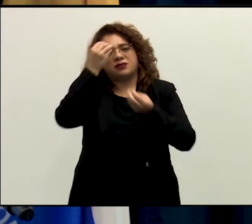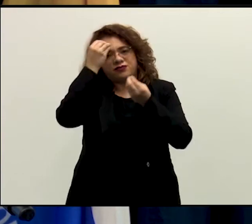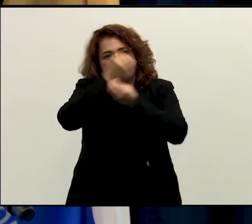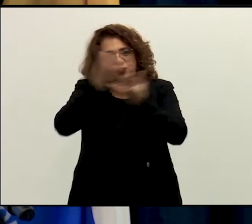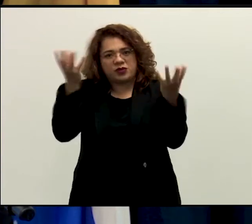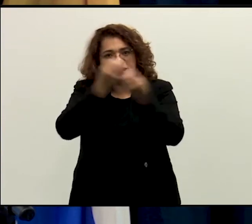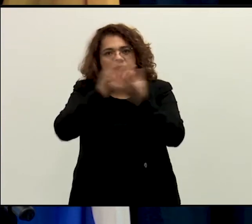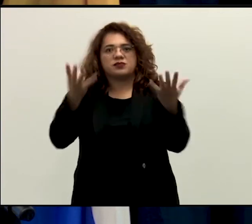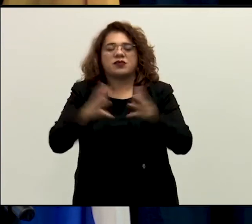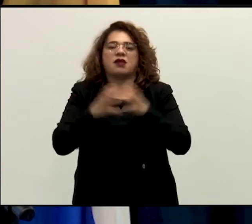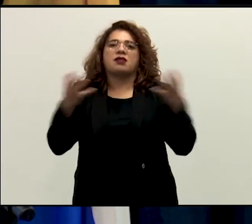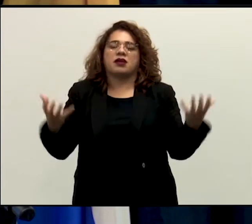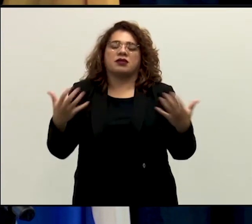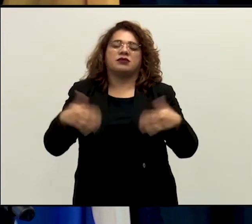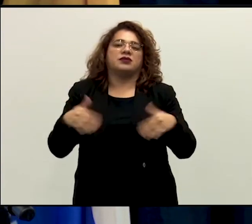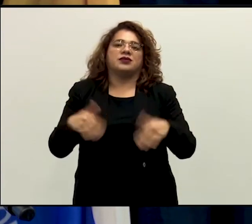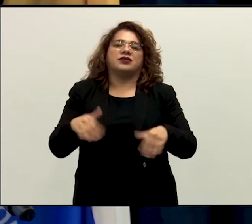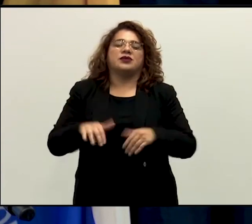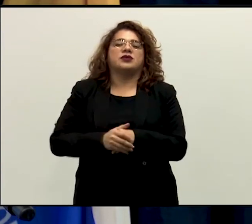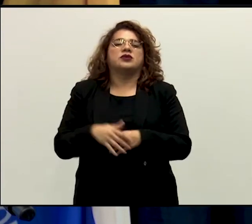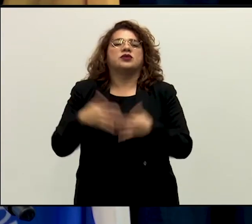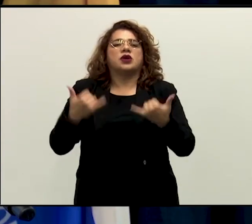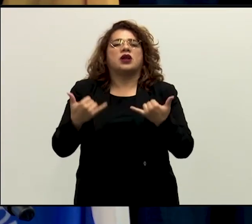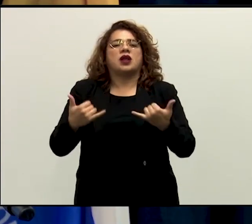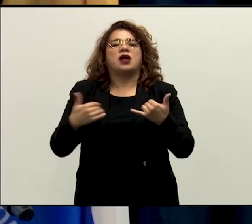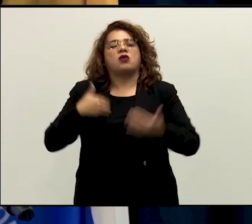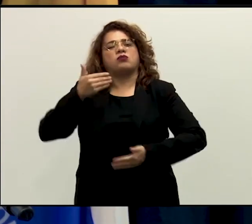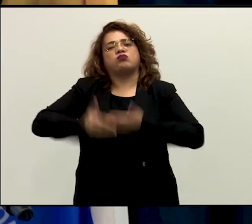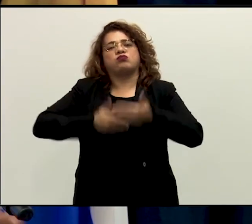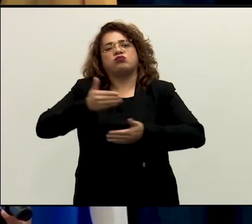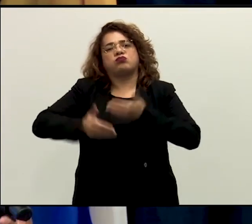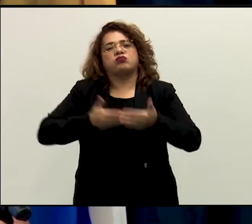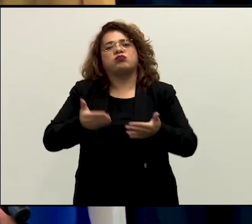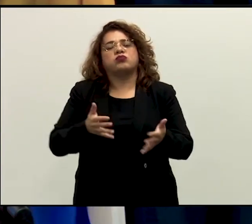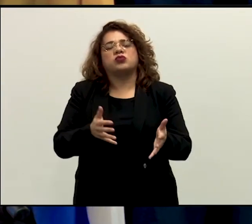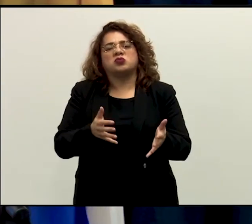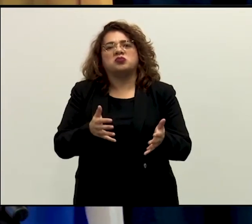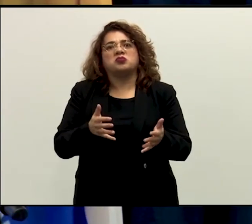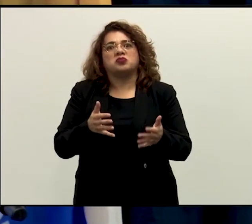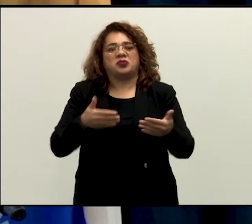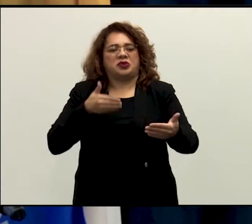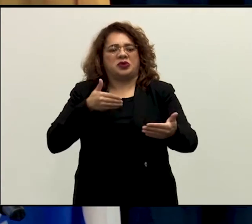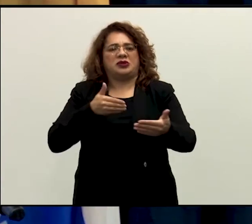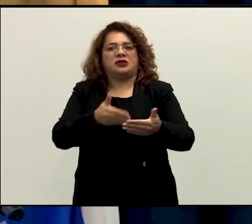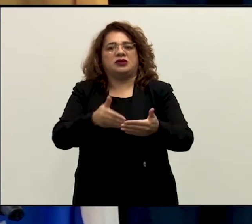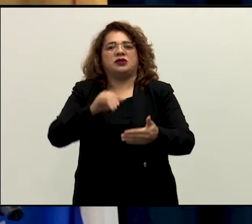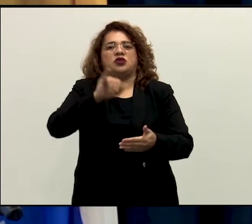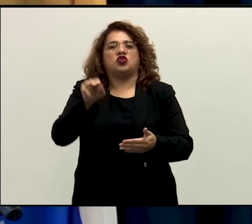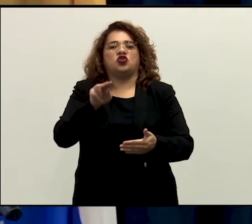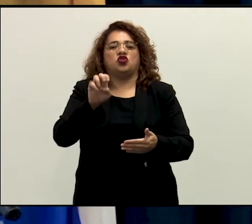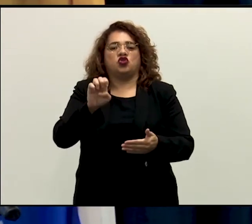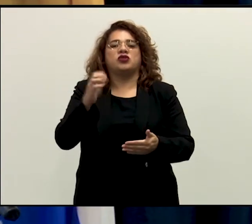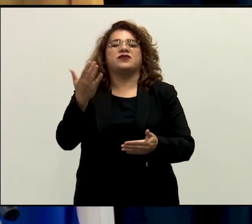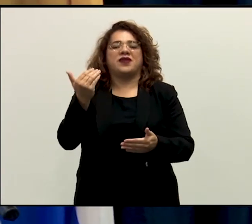We of course are kind of like just moving very quickly to the June 15th date for us here in the state of California.